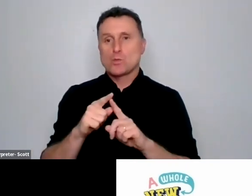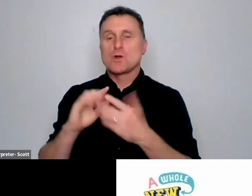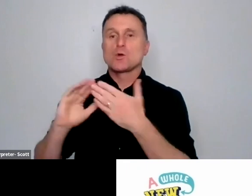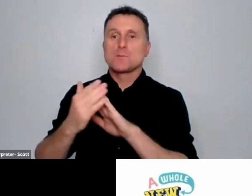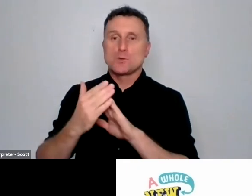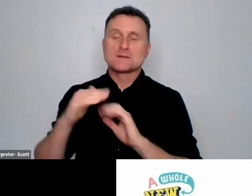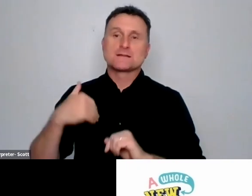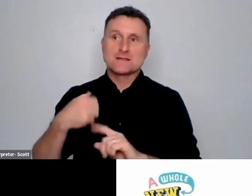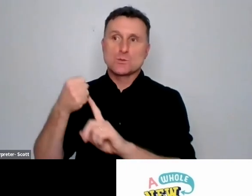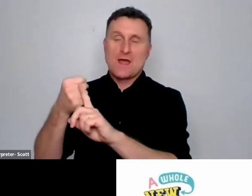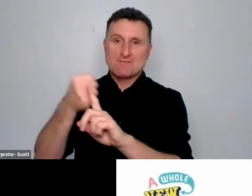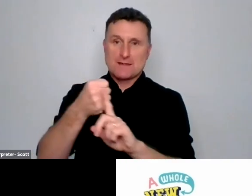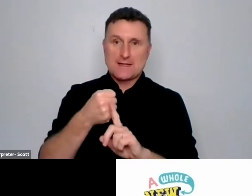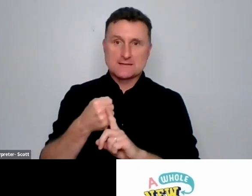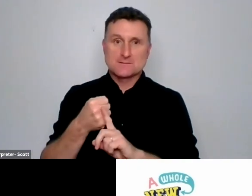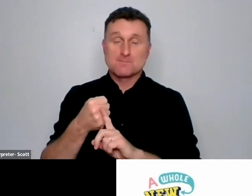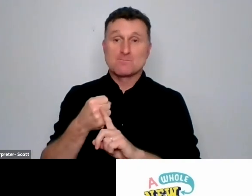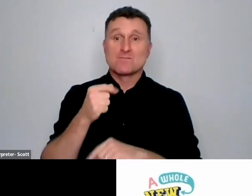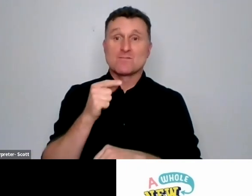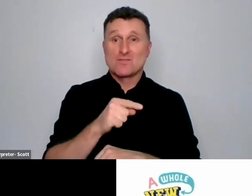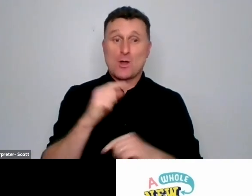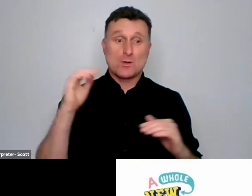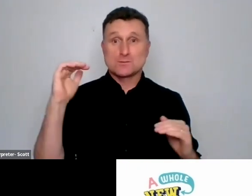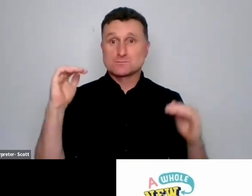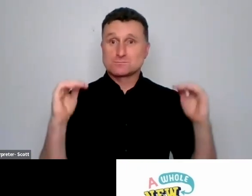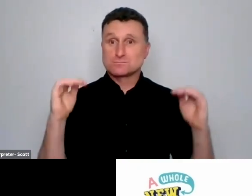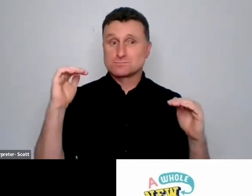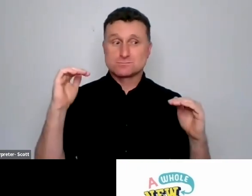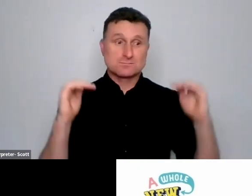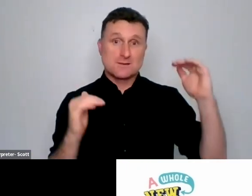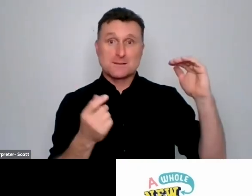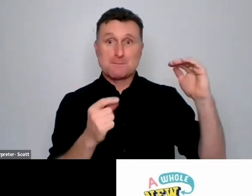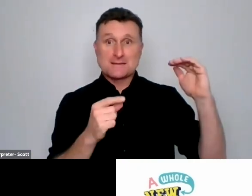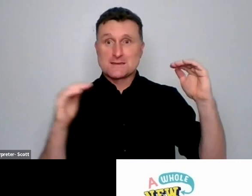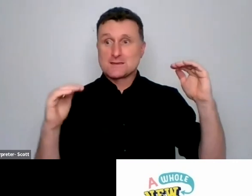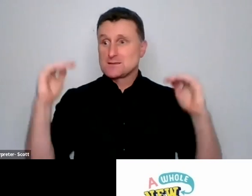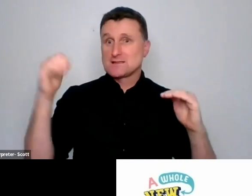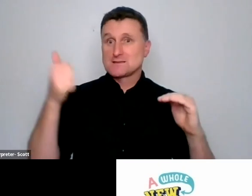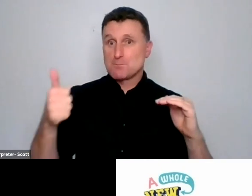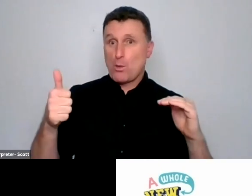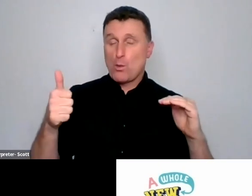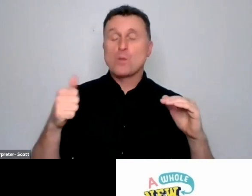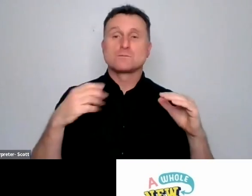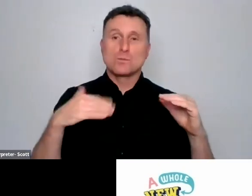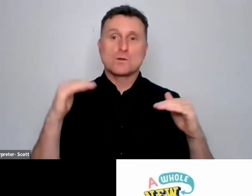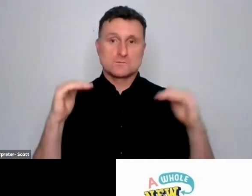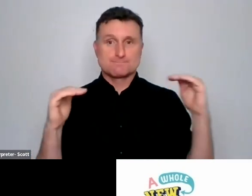We also want to make sure we try and close those gaps as much as possible as well.